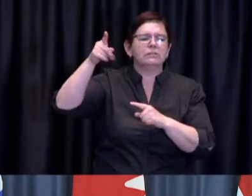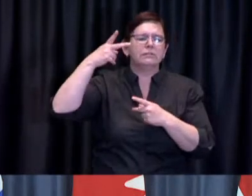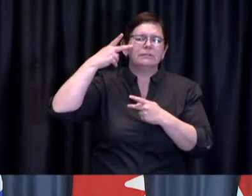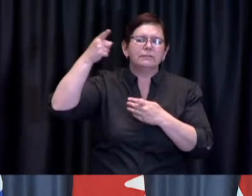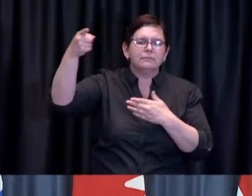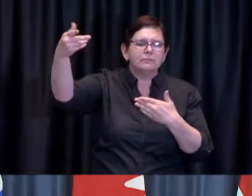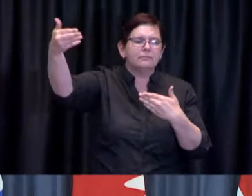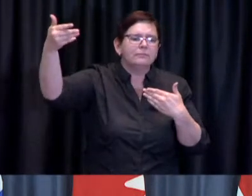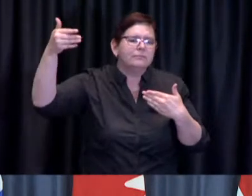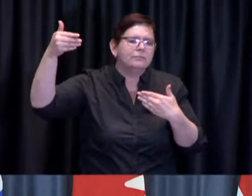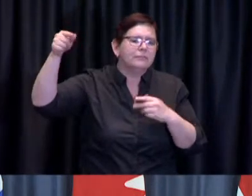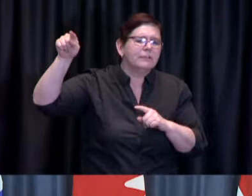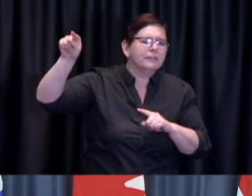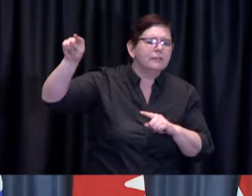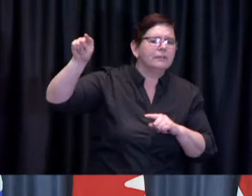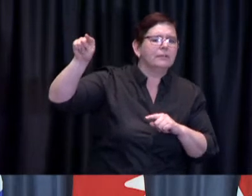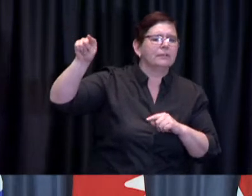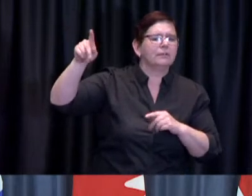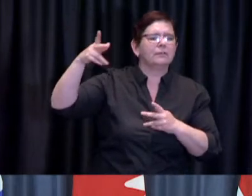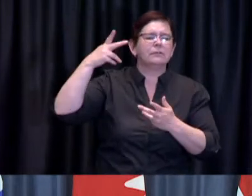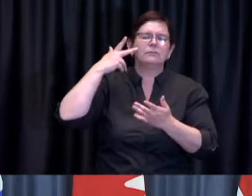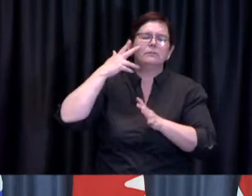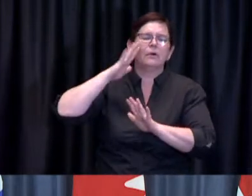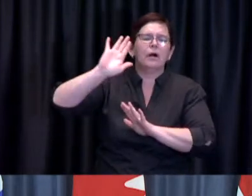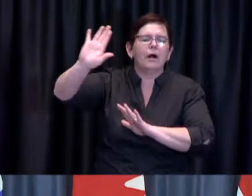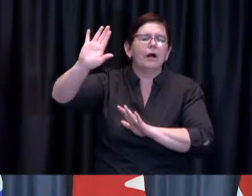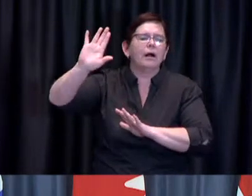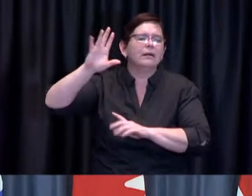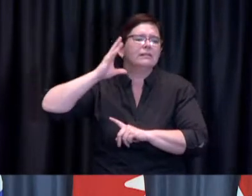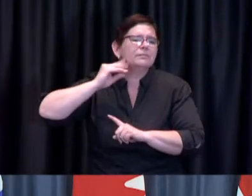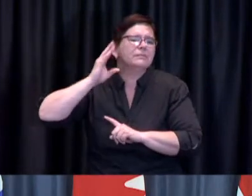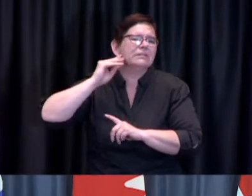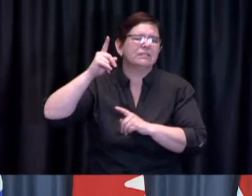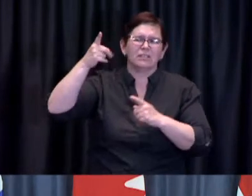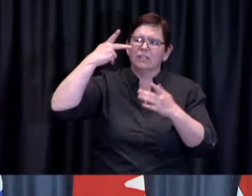COVID-19 experiences and I think there are valuable lessons to be learned from that